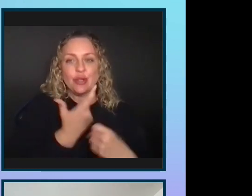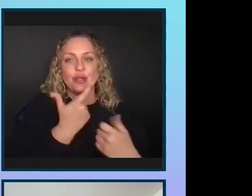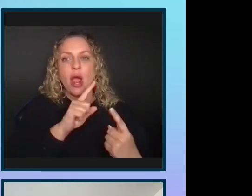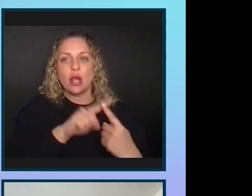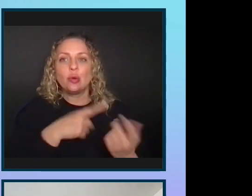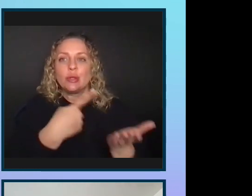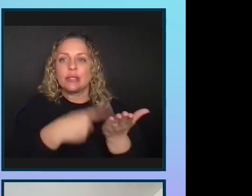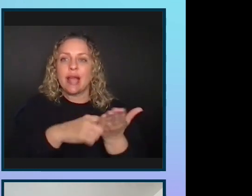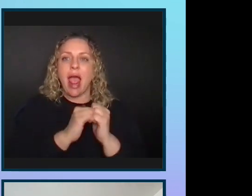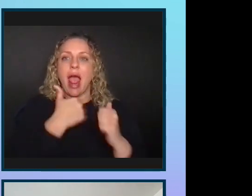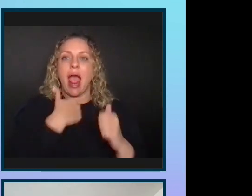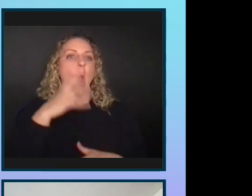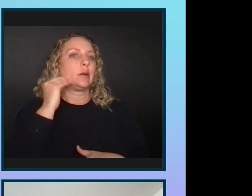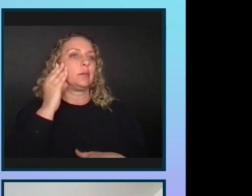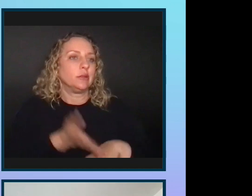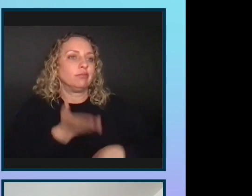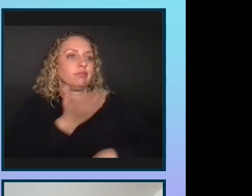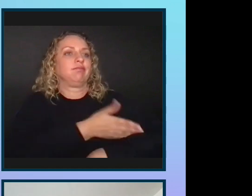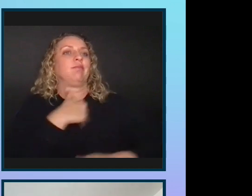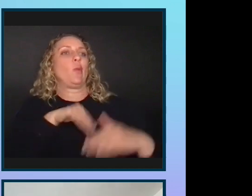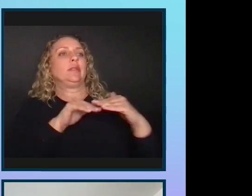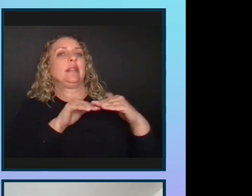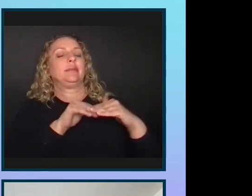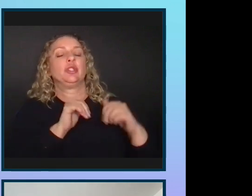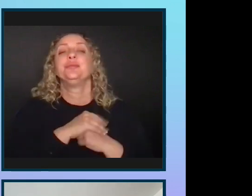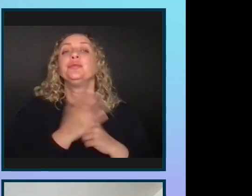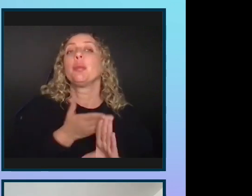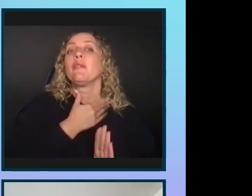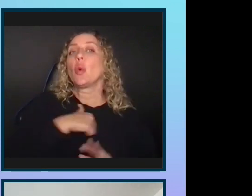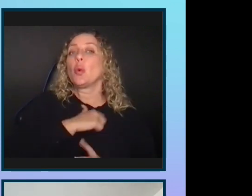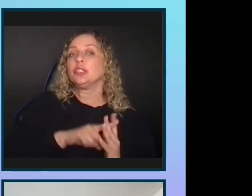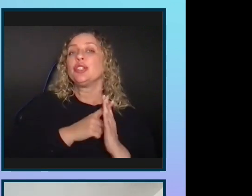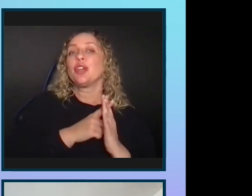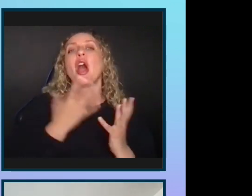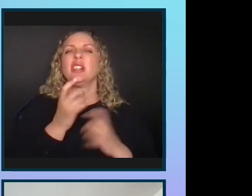our experiences more accessible. So before we start just a little bit about me,